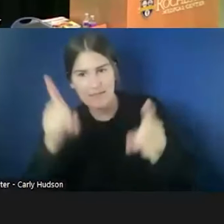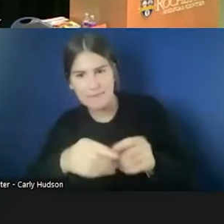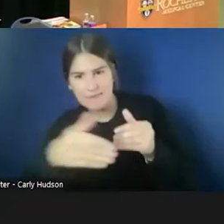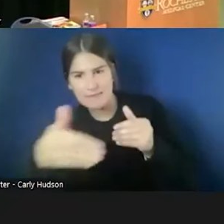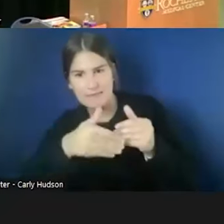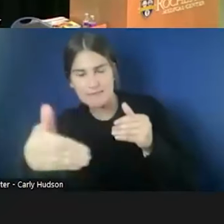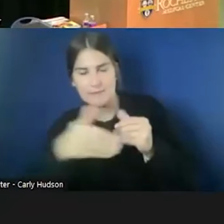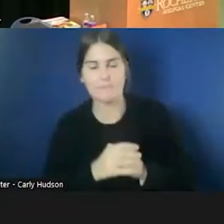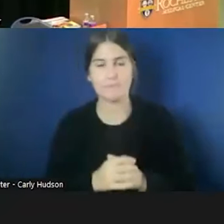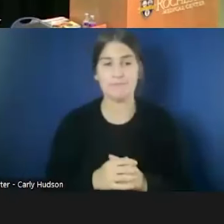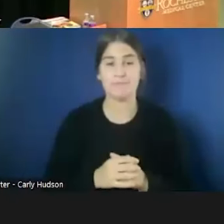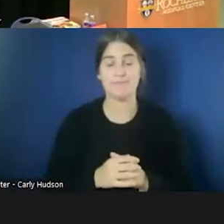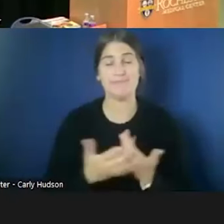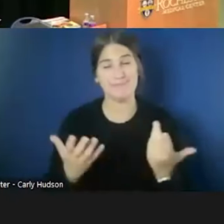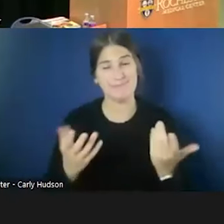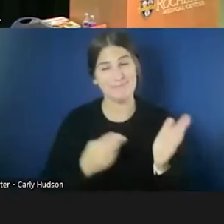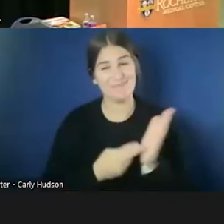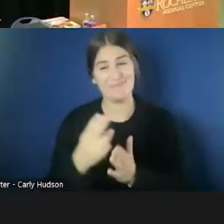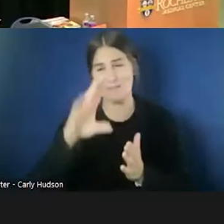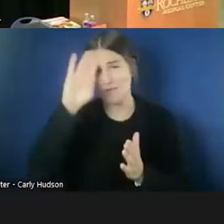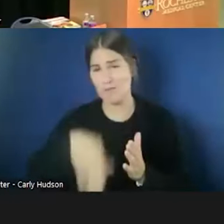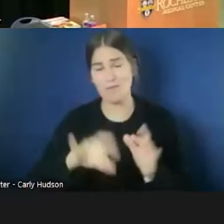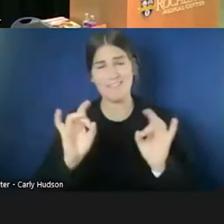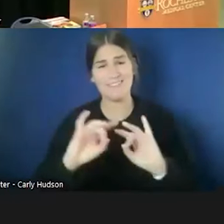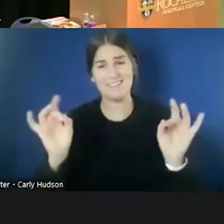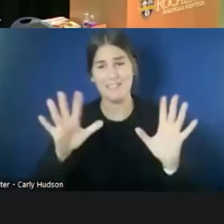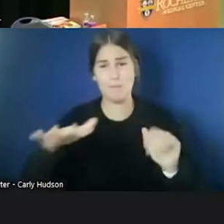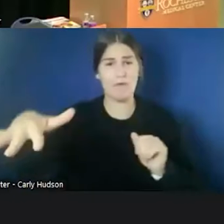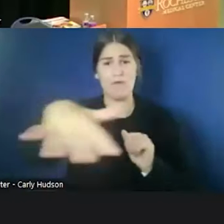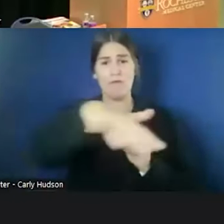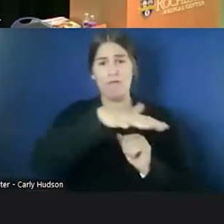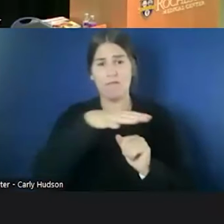quite frankly we know that it's pretty terrible out there I see it day in and day out my office